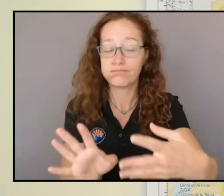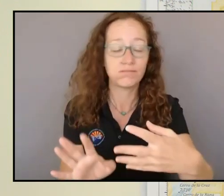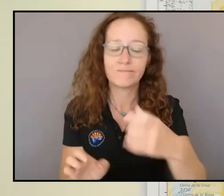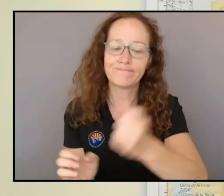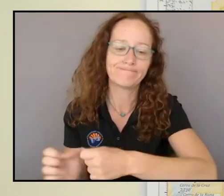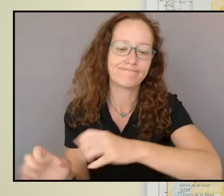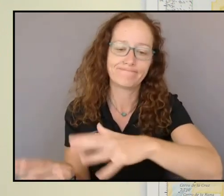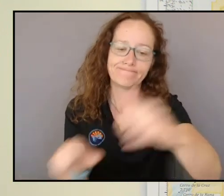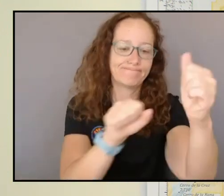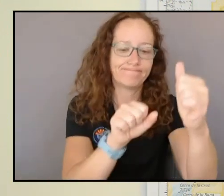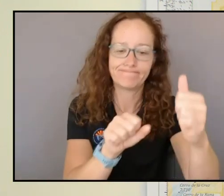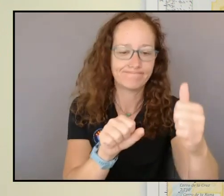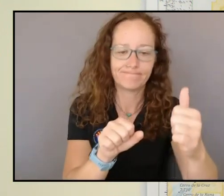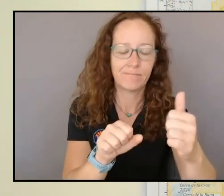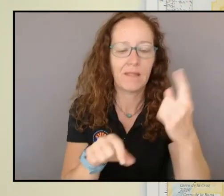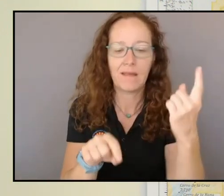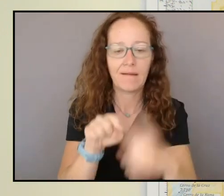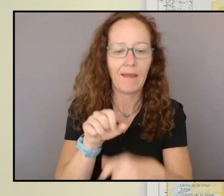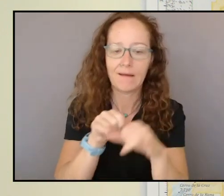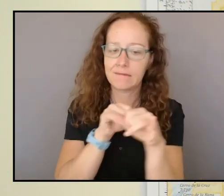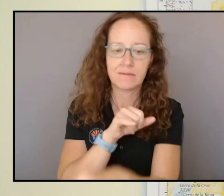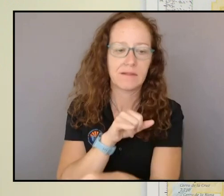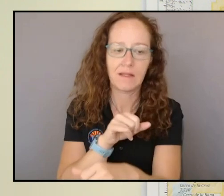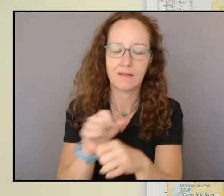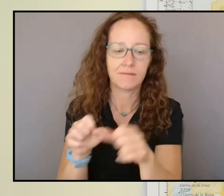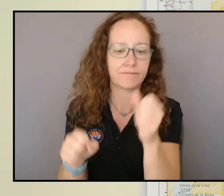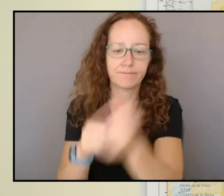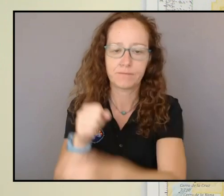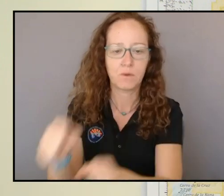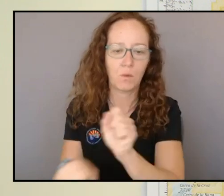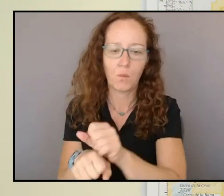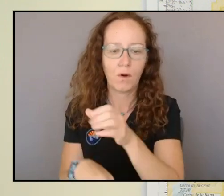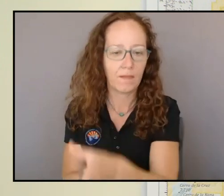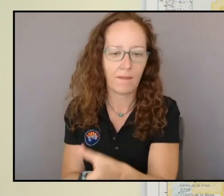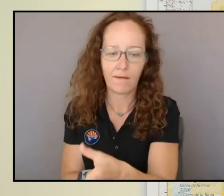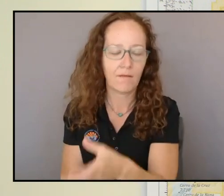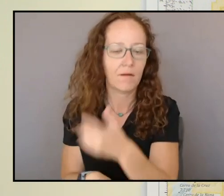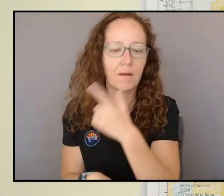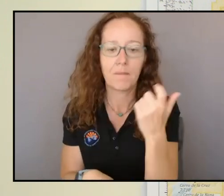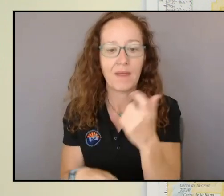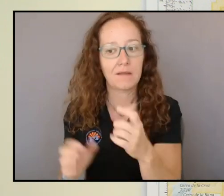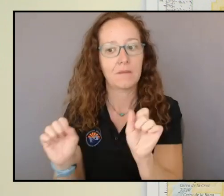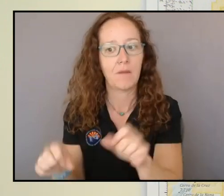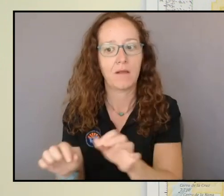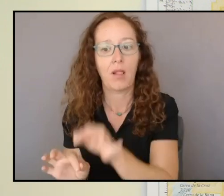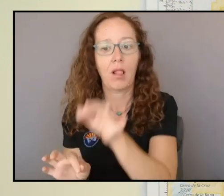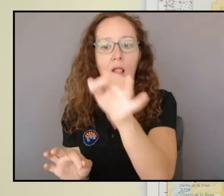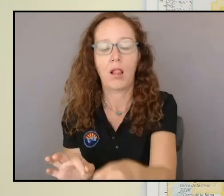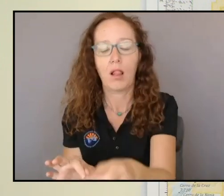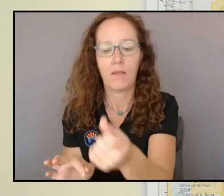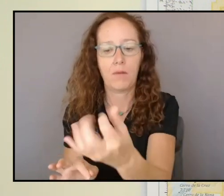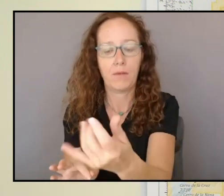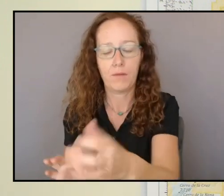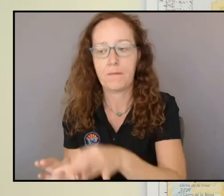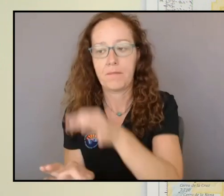a lot of potential of a spot landing down below them and then running back up towards them and it's a very difficult area to get out with all the heavy timber dead and